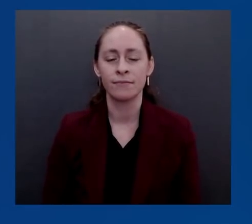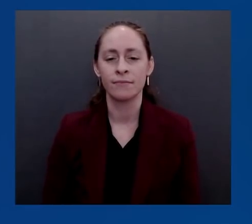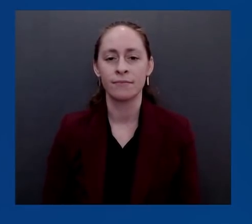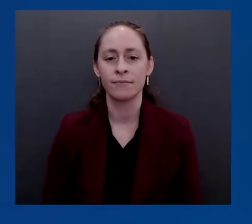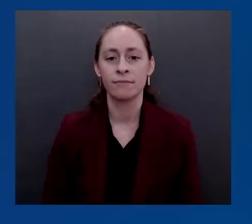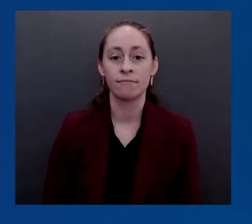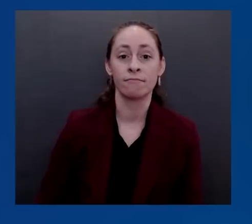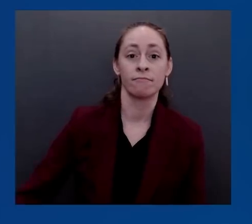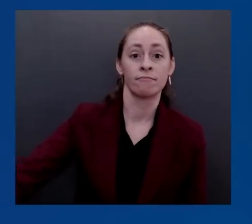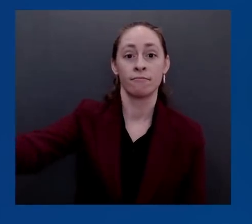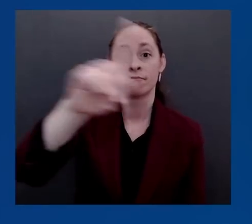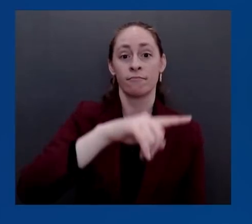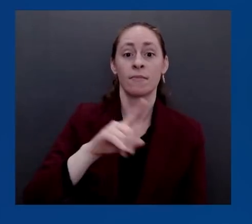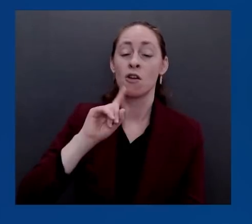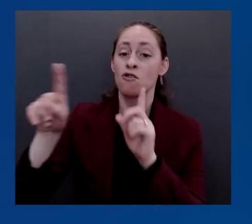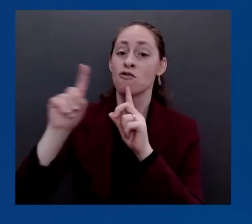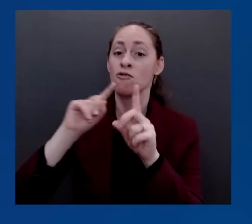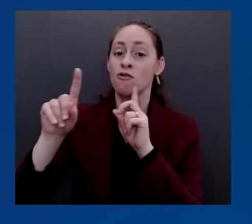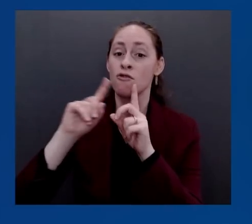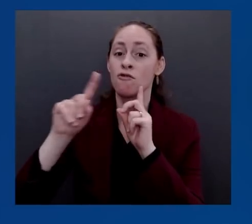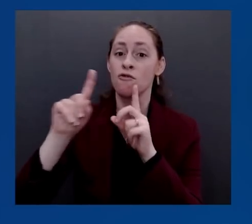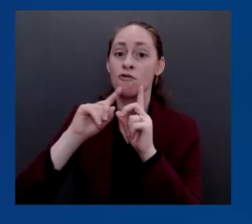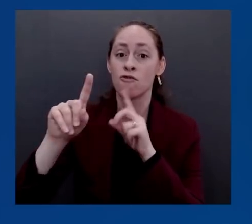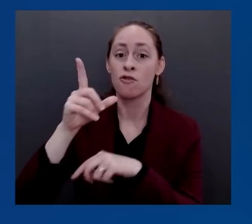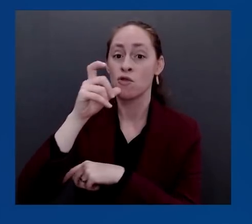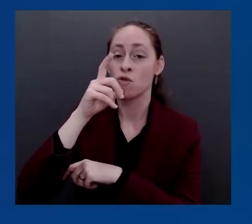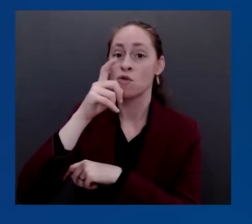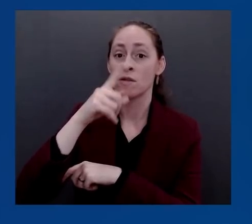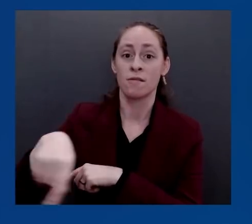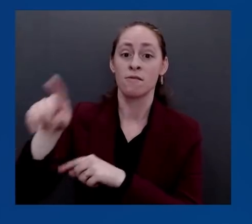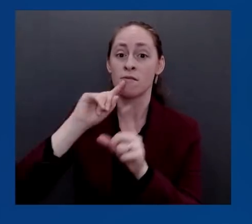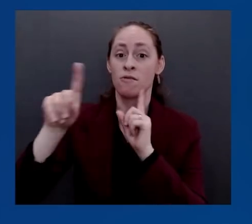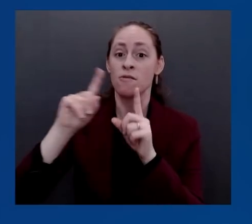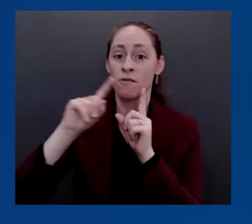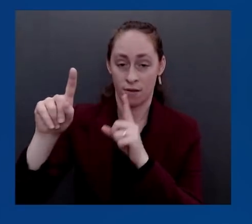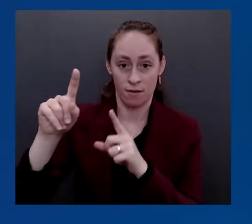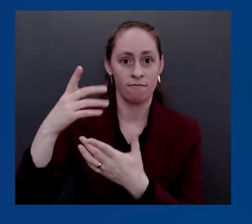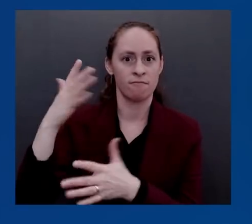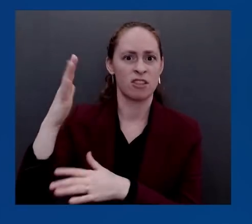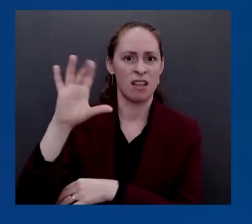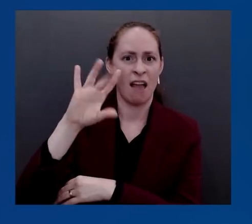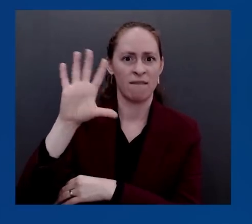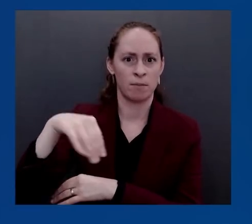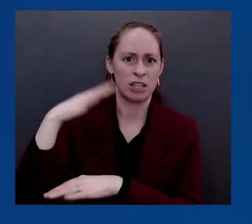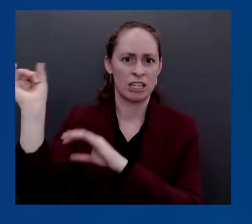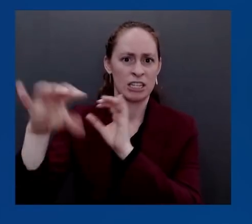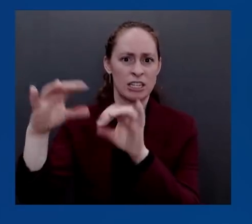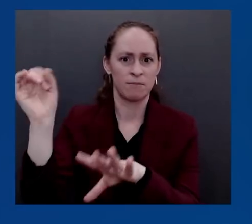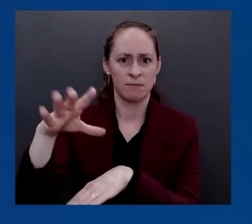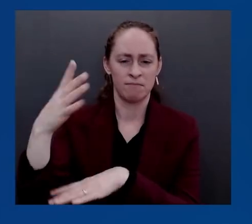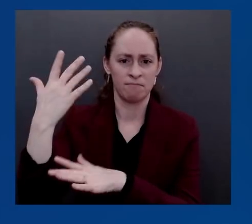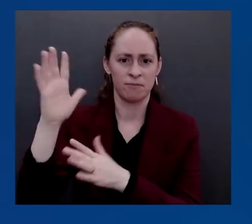we will complete the shipping of all of the initial orders. I want to emphasize the Postal Service is doing,